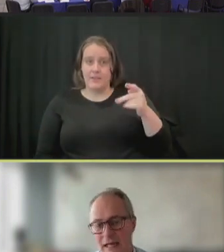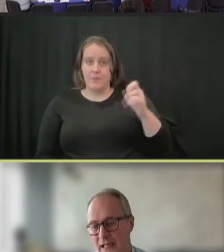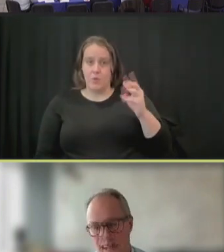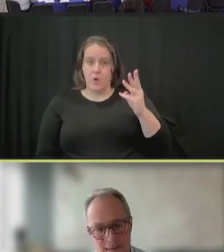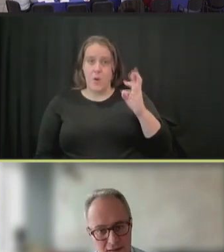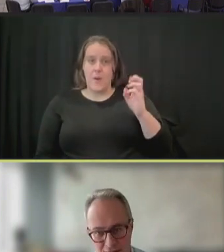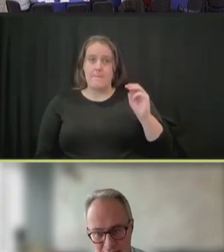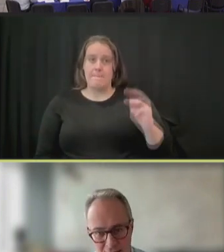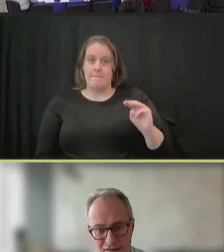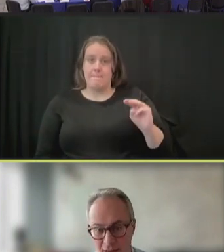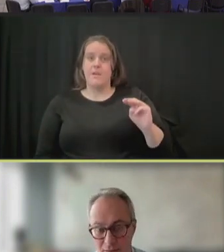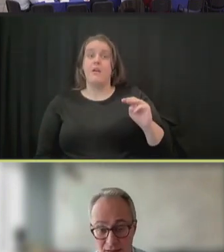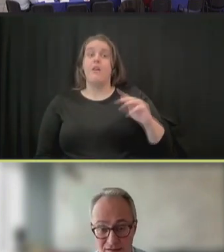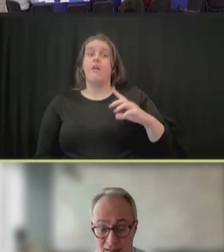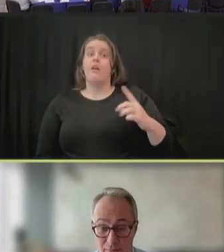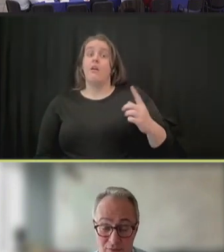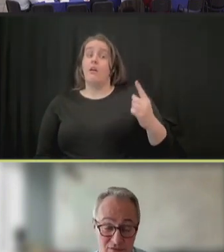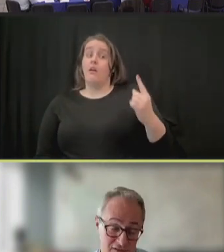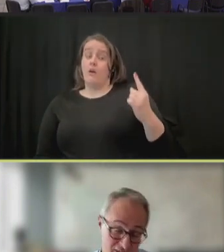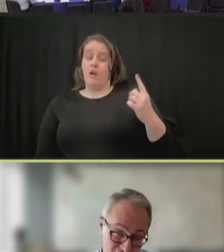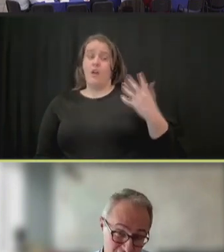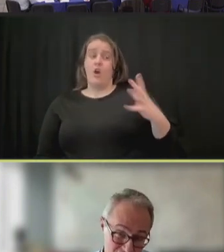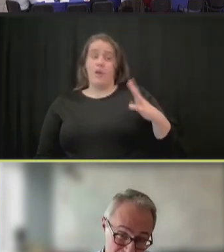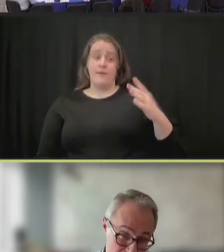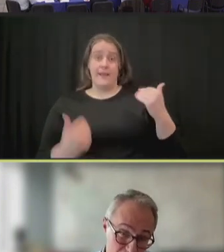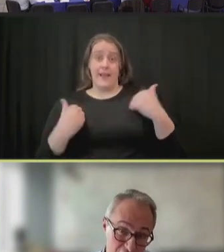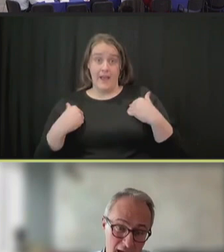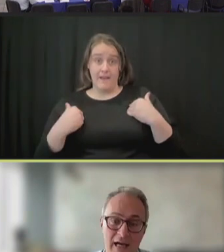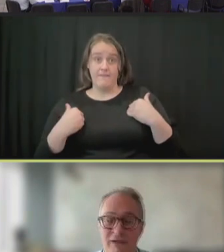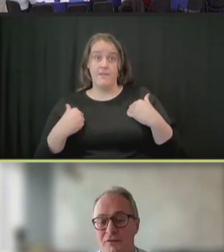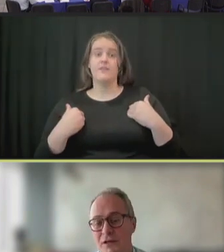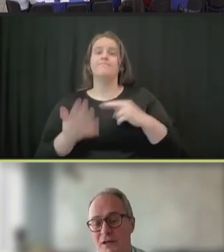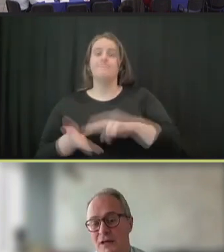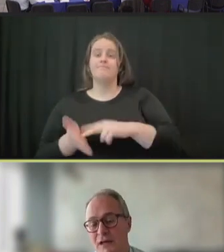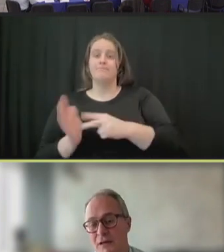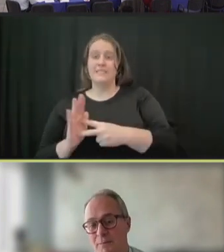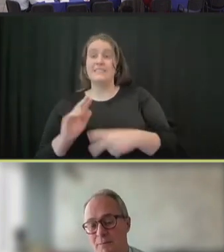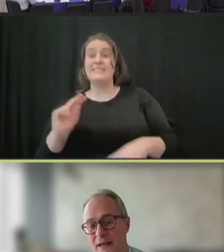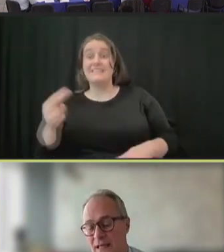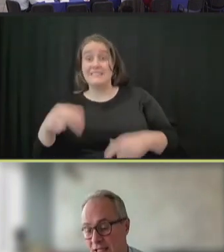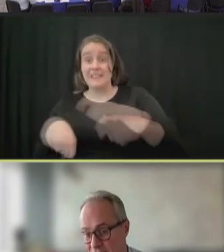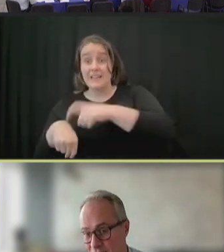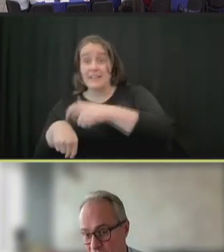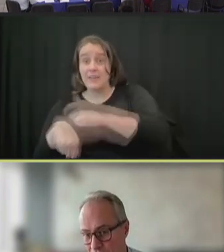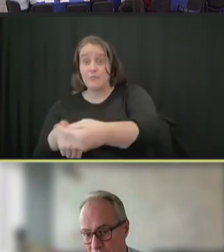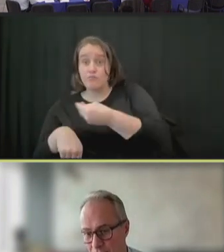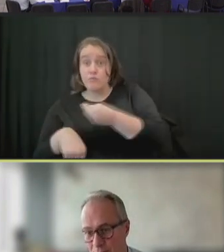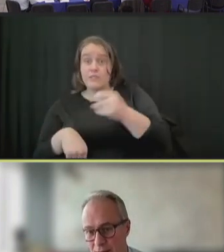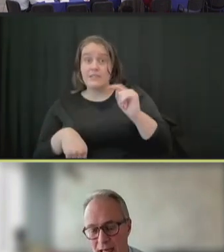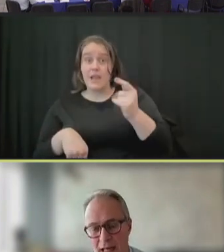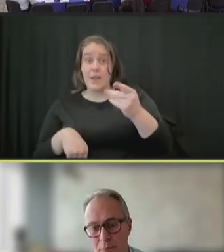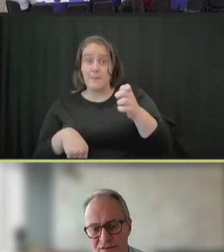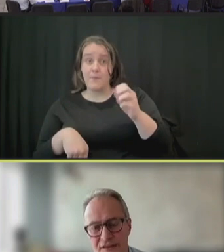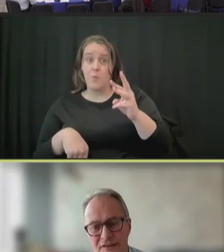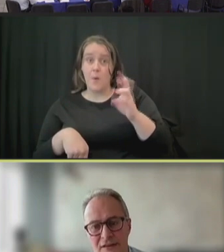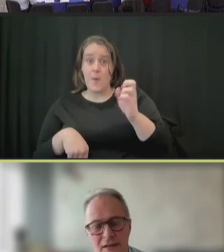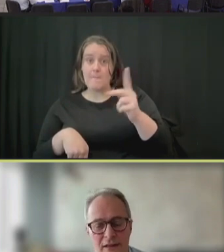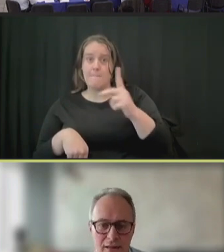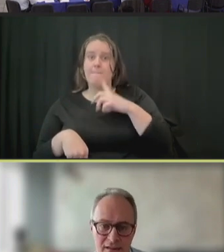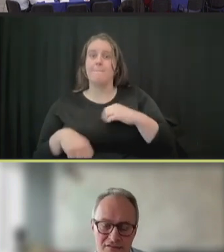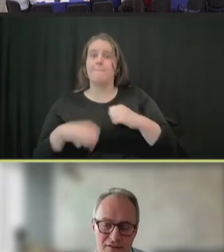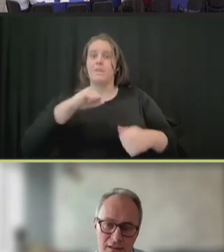And again, these animals, these insects, only have innate immunity. And most recently -- next slide,